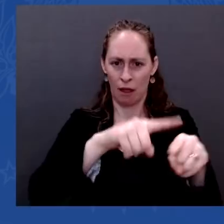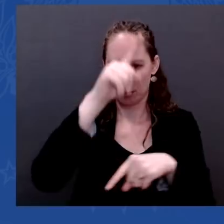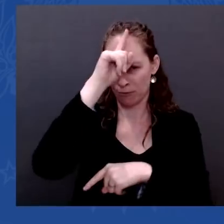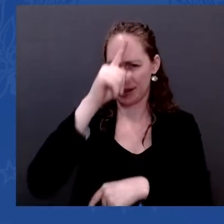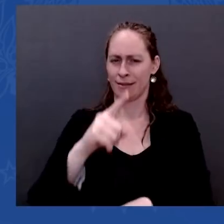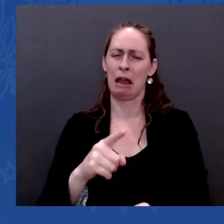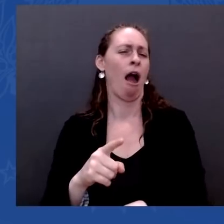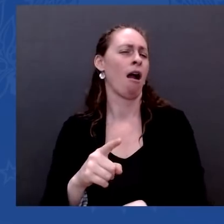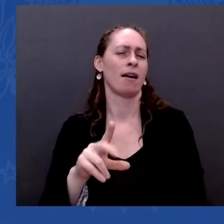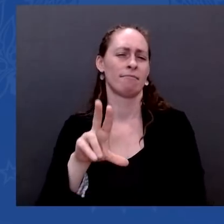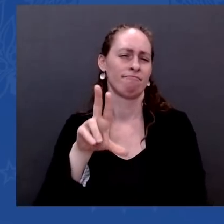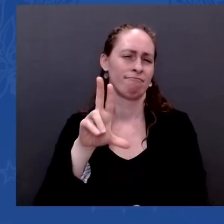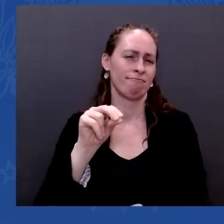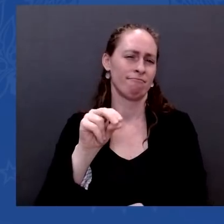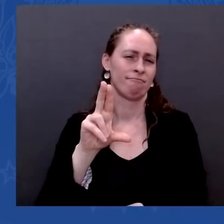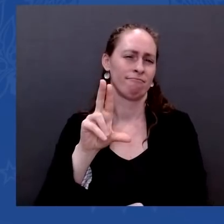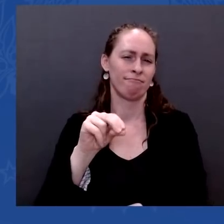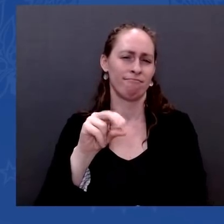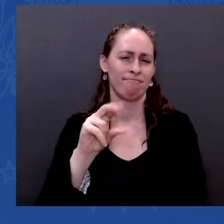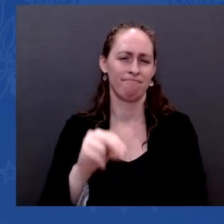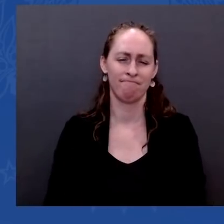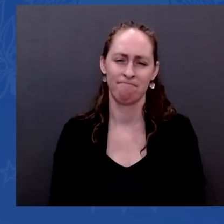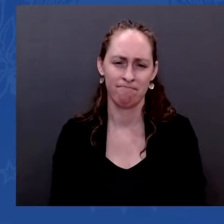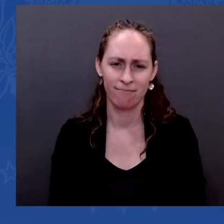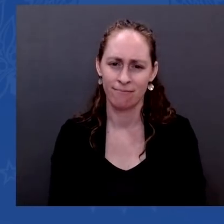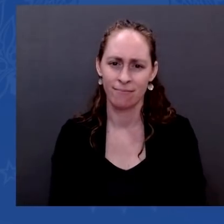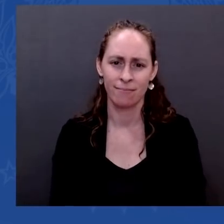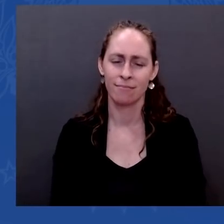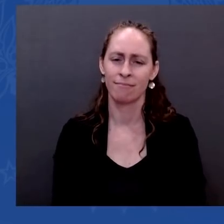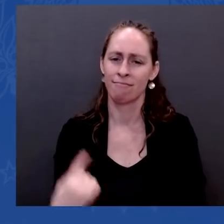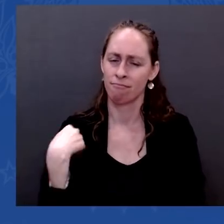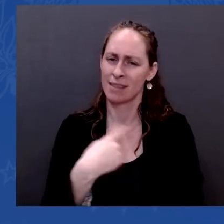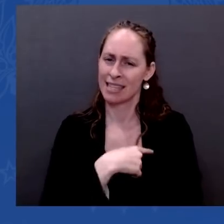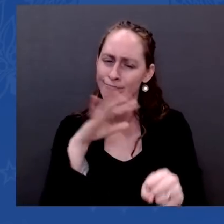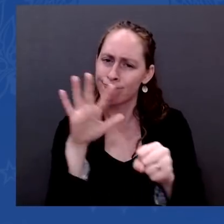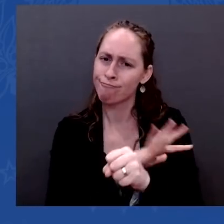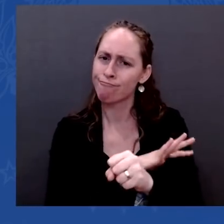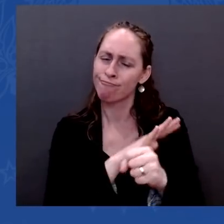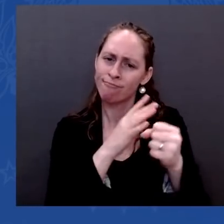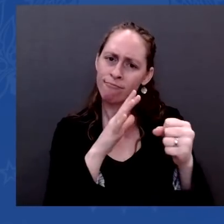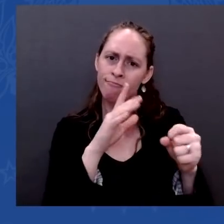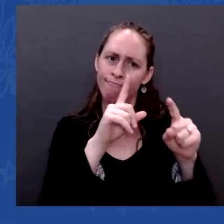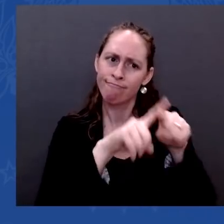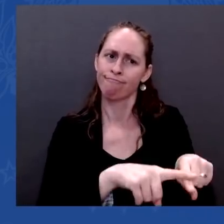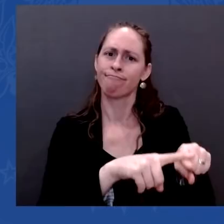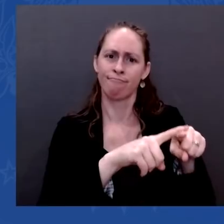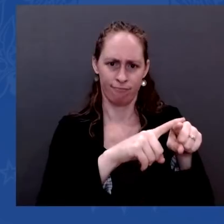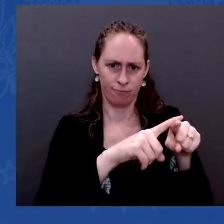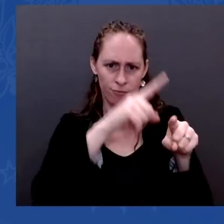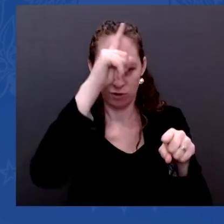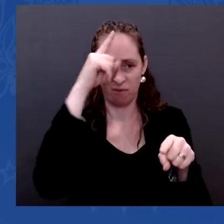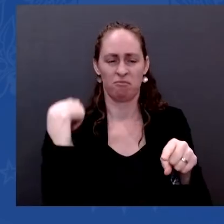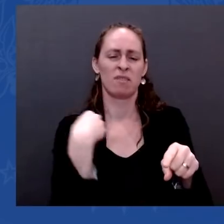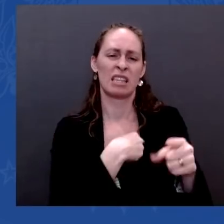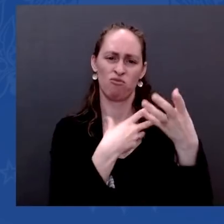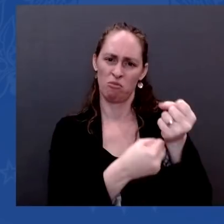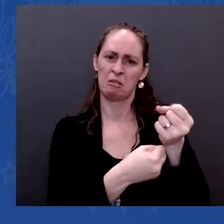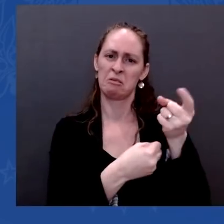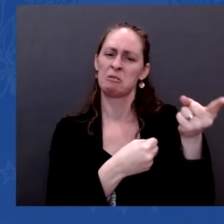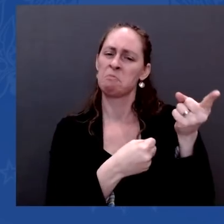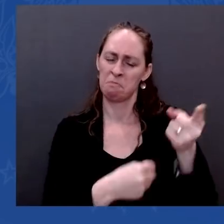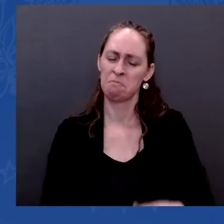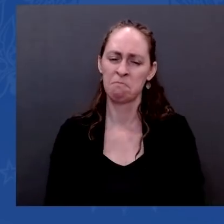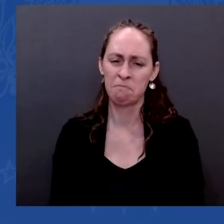I have no doubt about Germany at all.